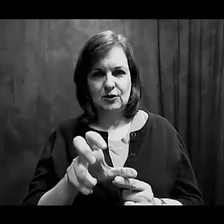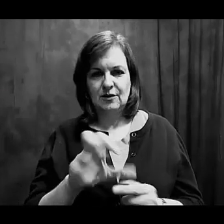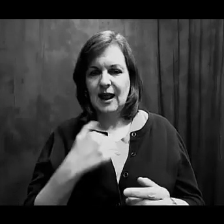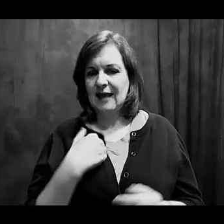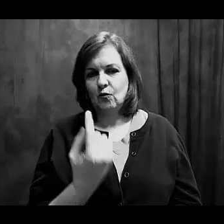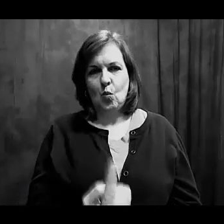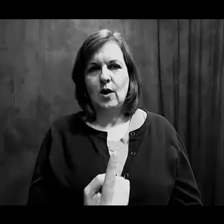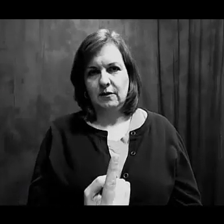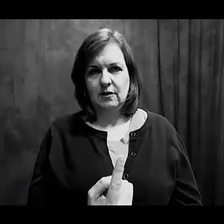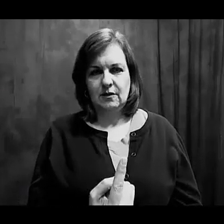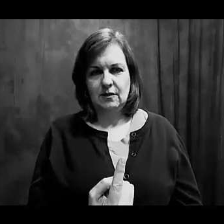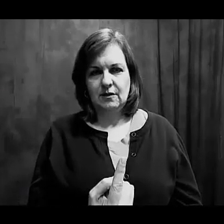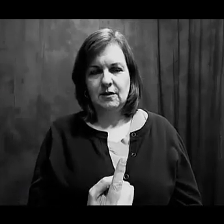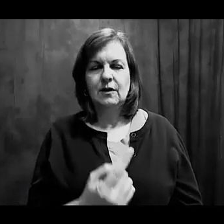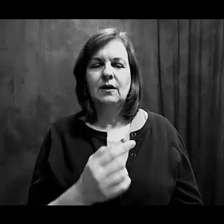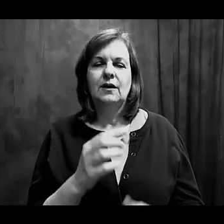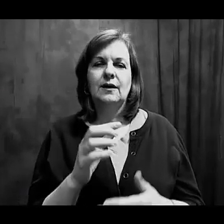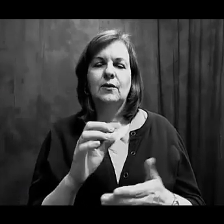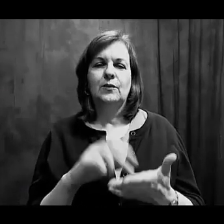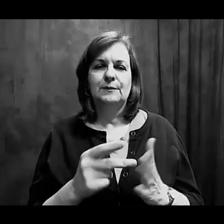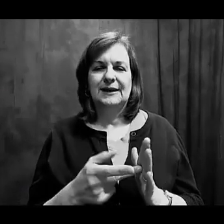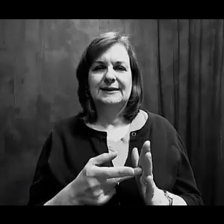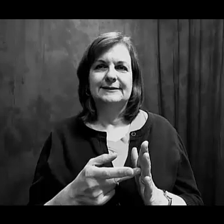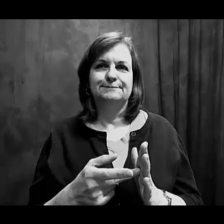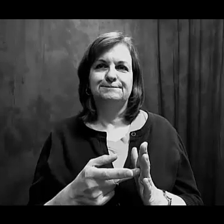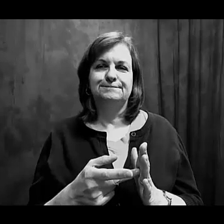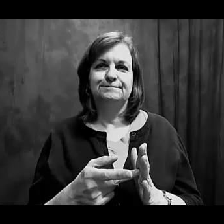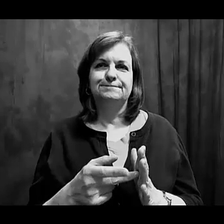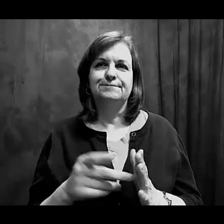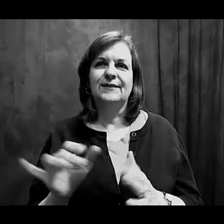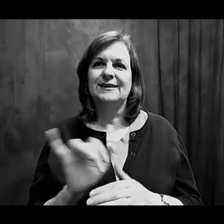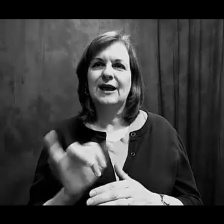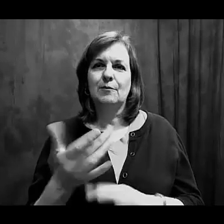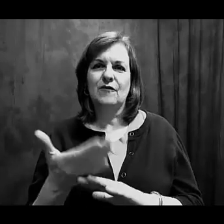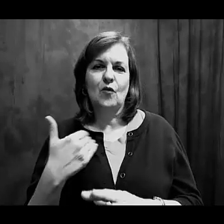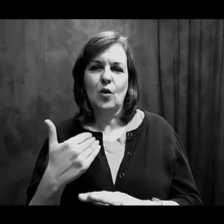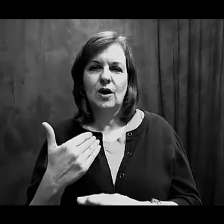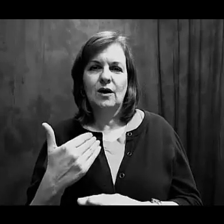this is getting back to the idea that we said before that we don't want